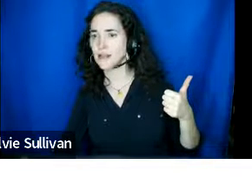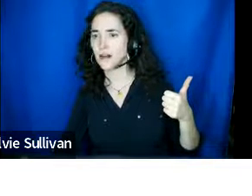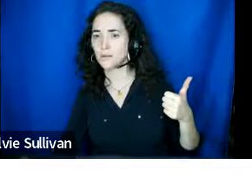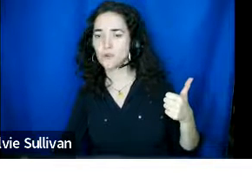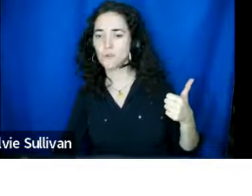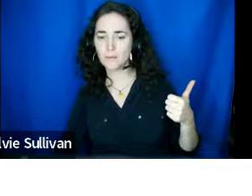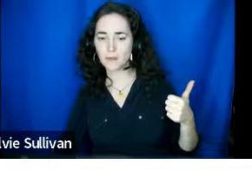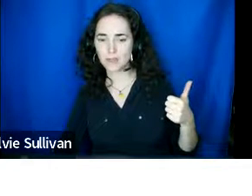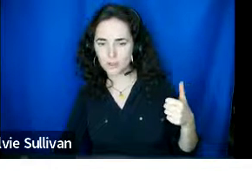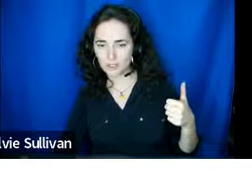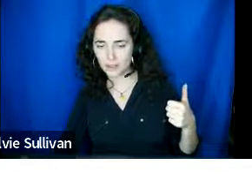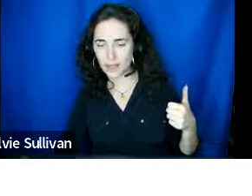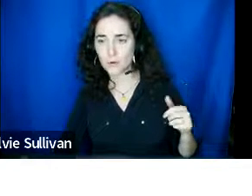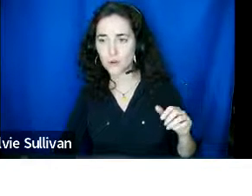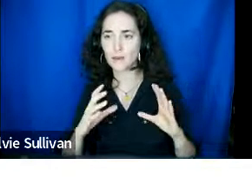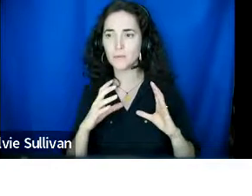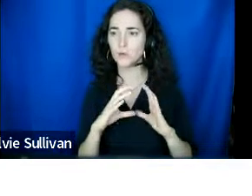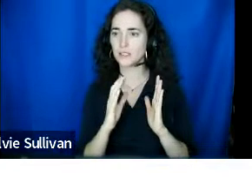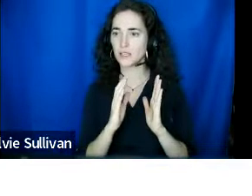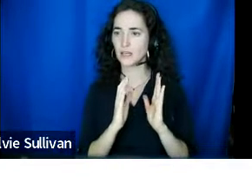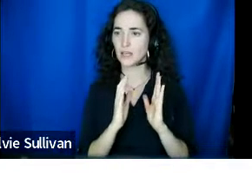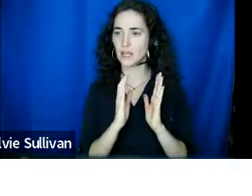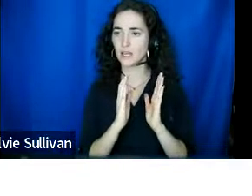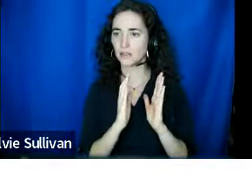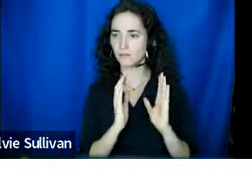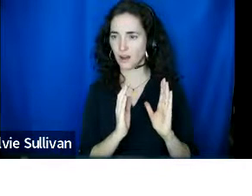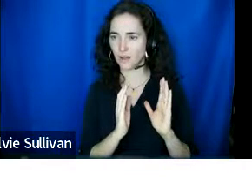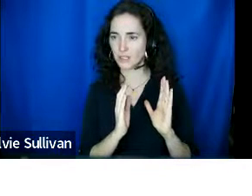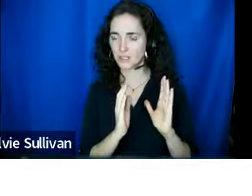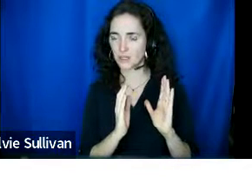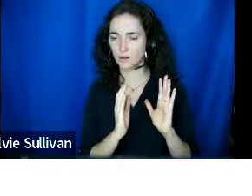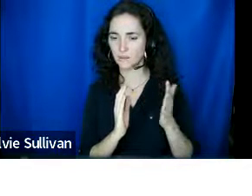You may be using-- Amber. You may be using a device.